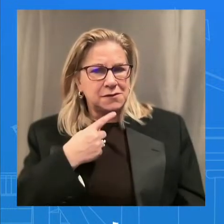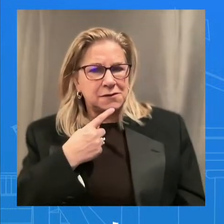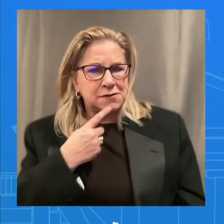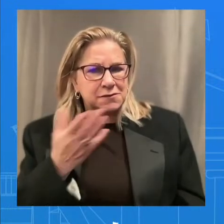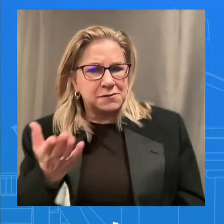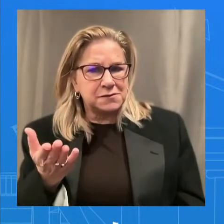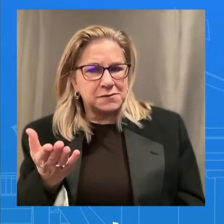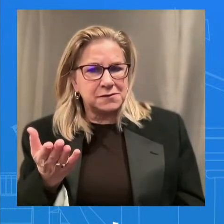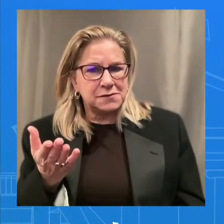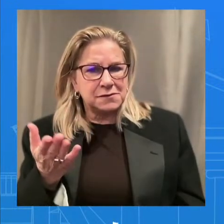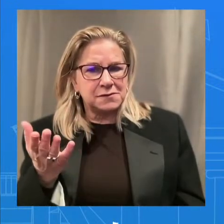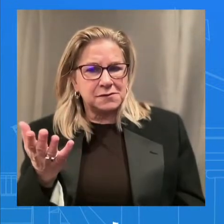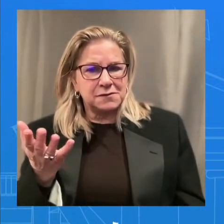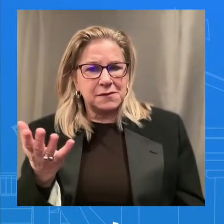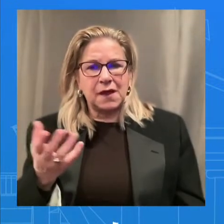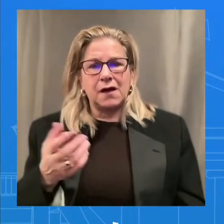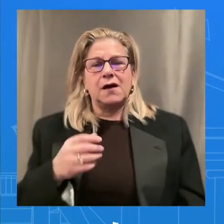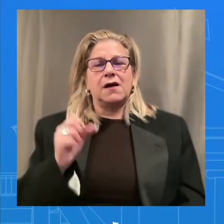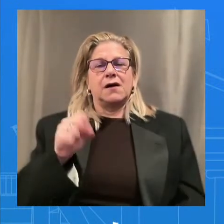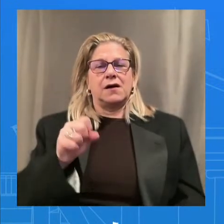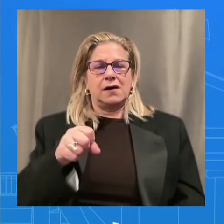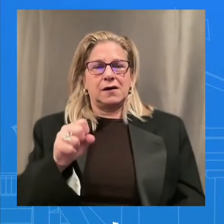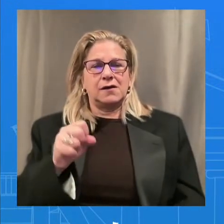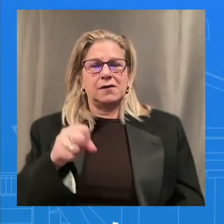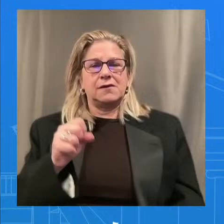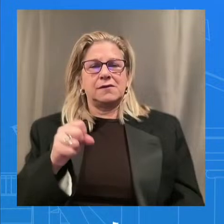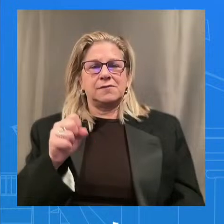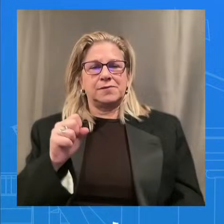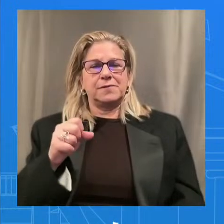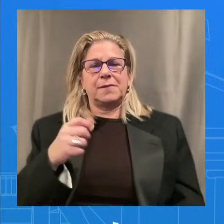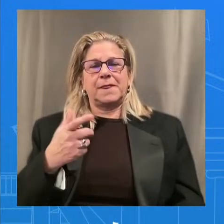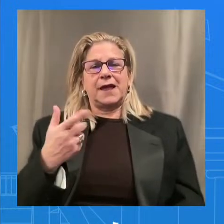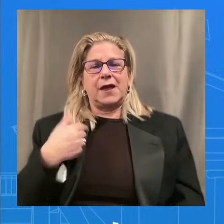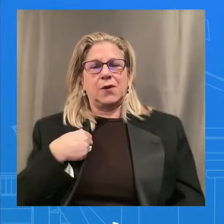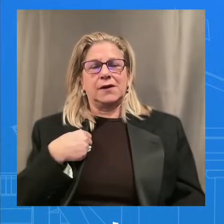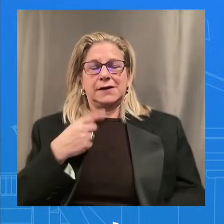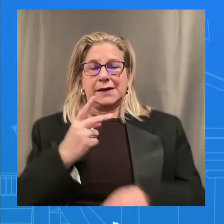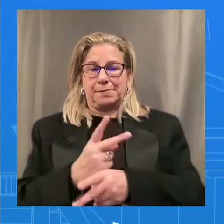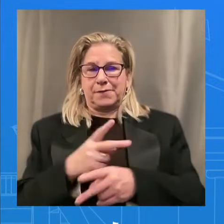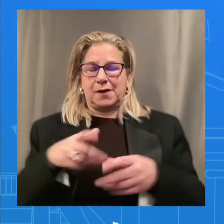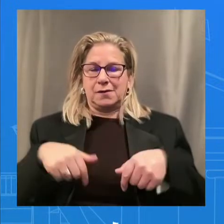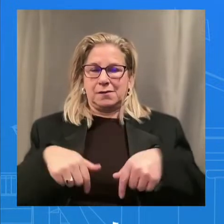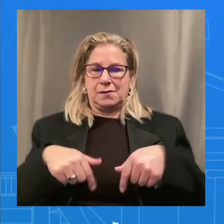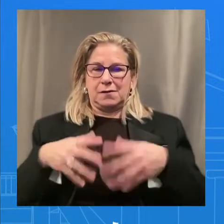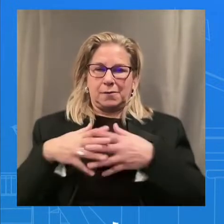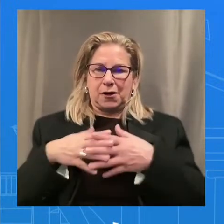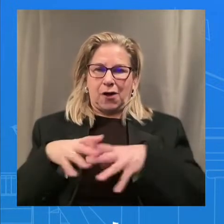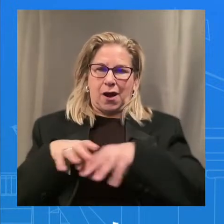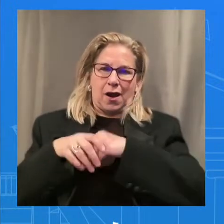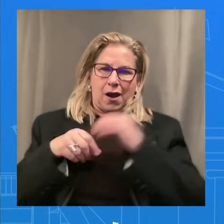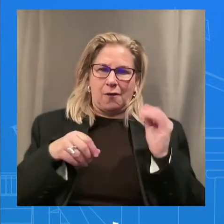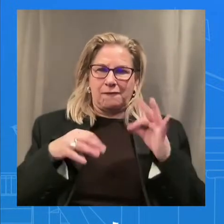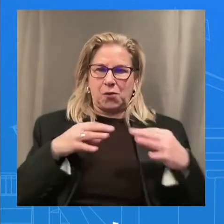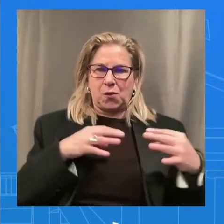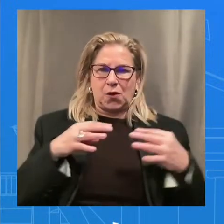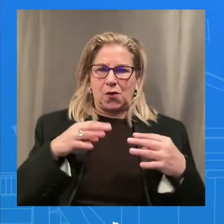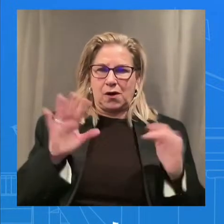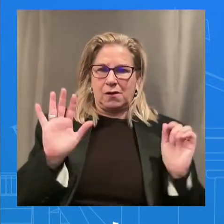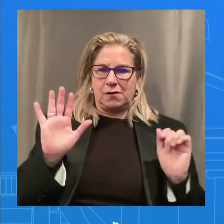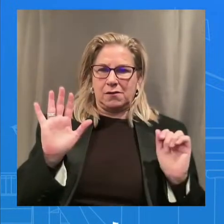because I said we kept America out of war. In fact, President Biden ended America’s longest war after 20 years. It had been passed from president to president,